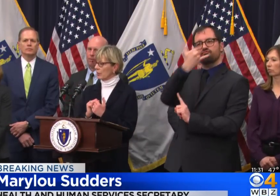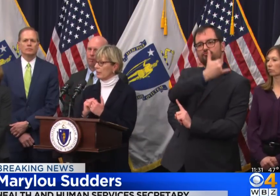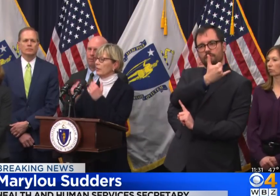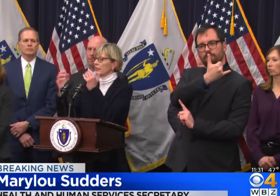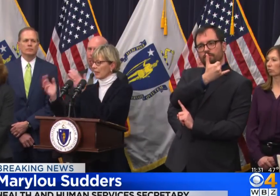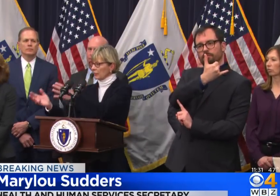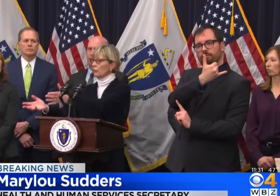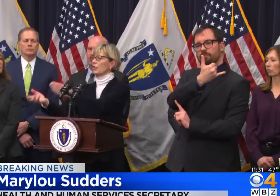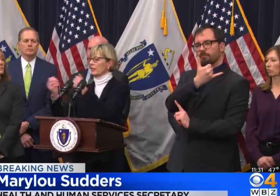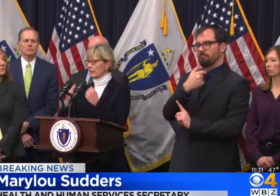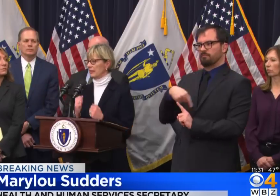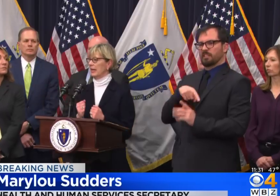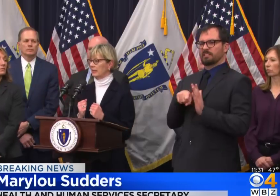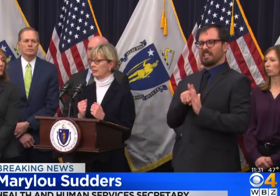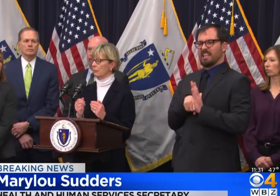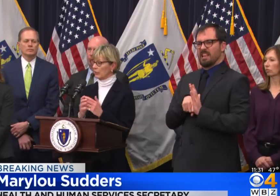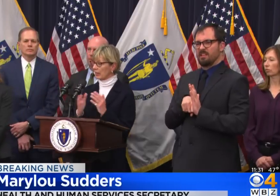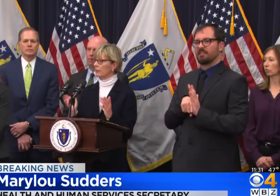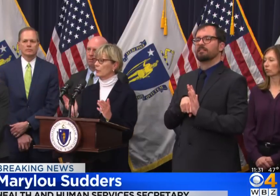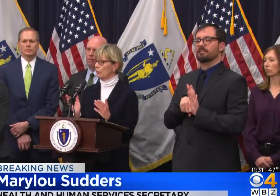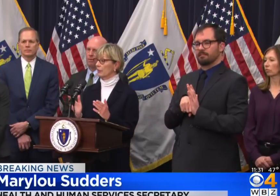THE CLINICIAN WOULD HAVE TO HAVE